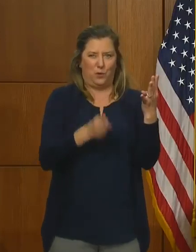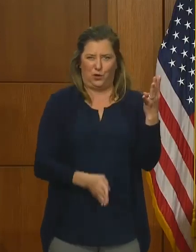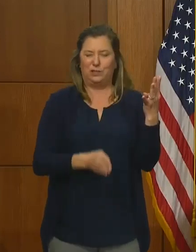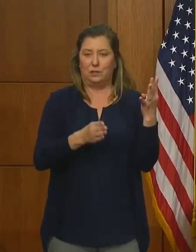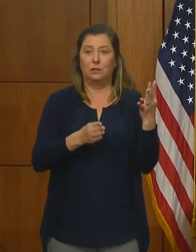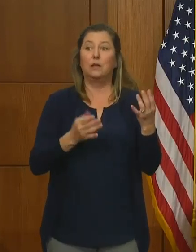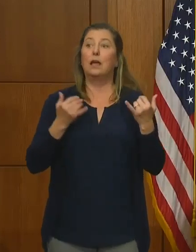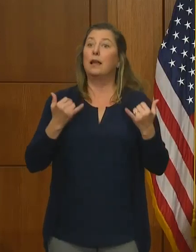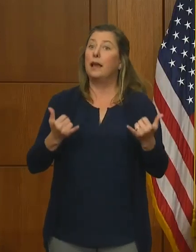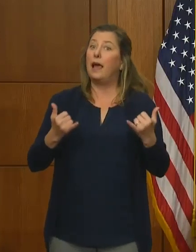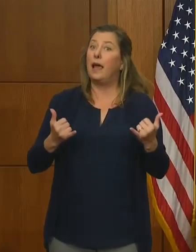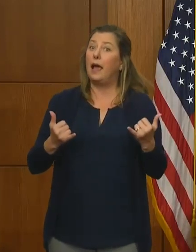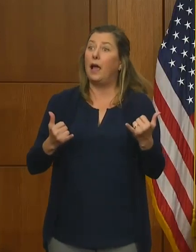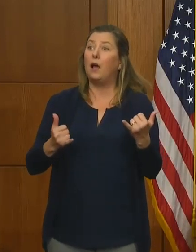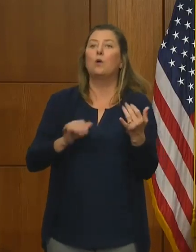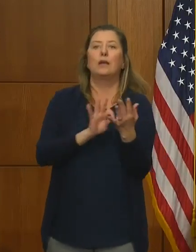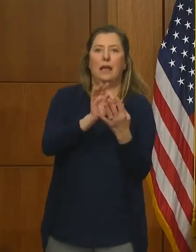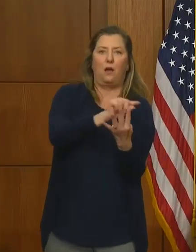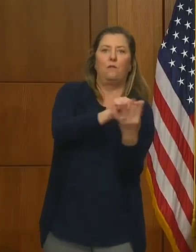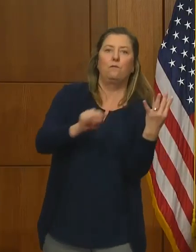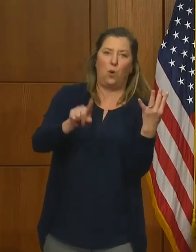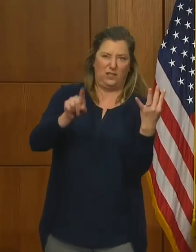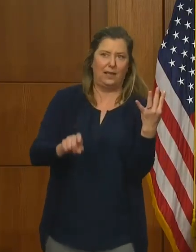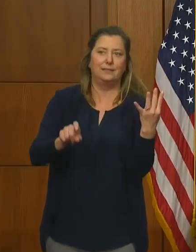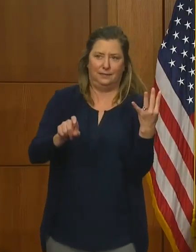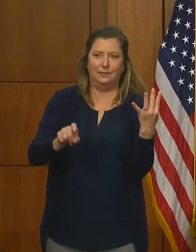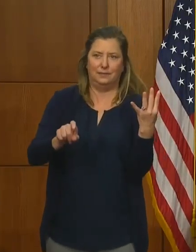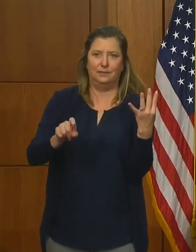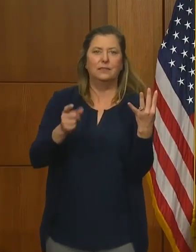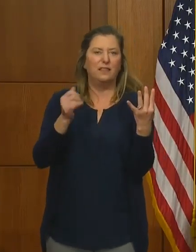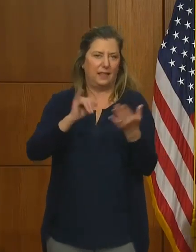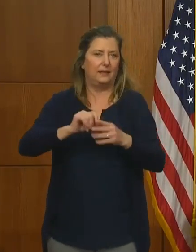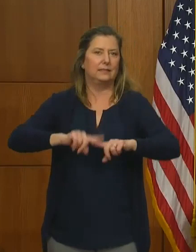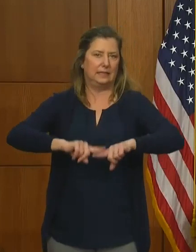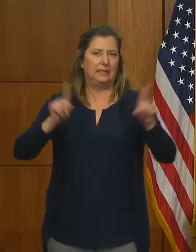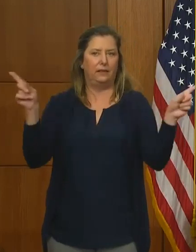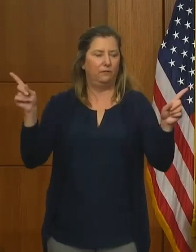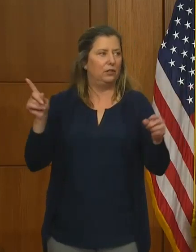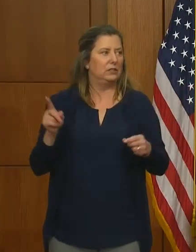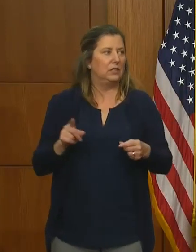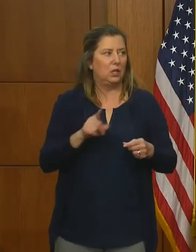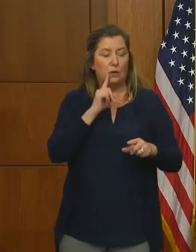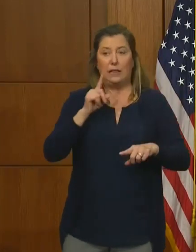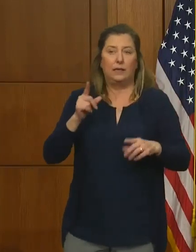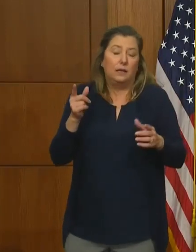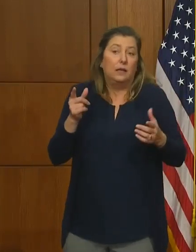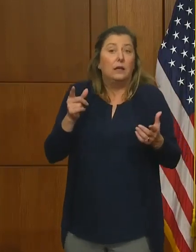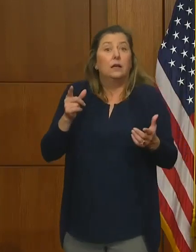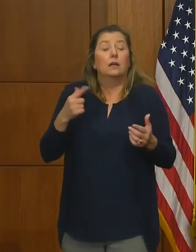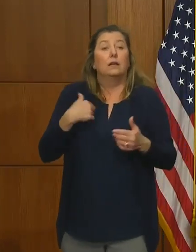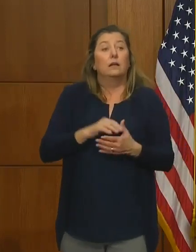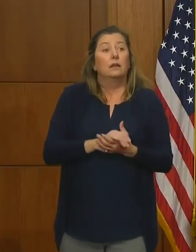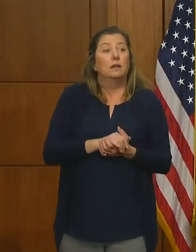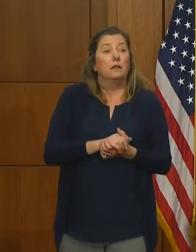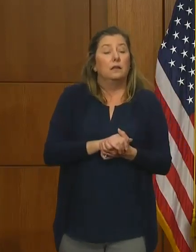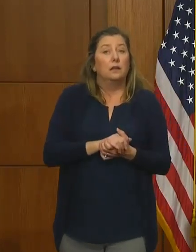I WAS ONE PERSON WHAT WE'RE DOING NOW LET'S WERE COUNTED THE FOR THE FOR TEST. AND